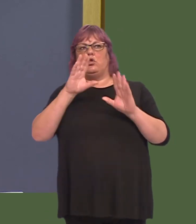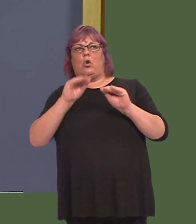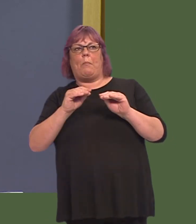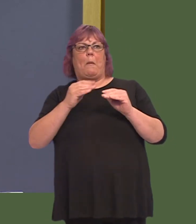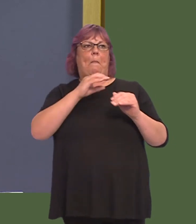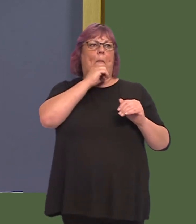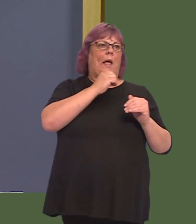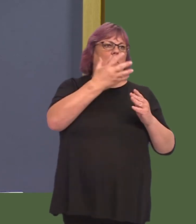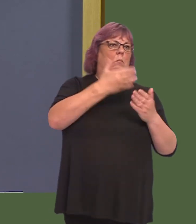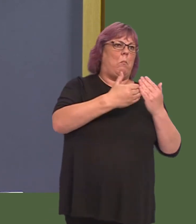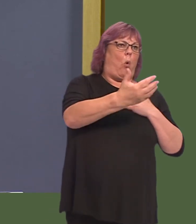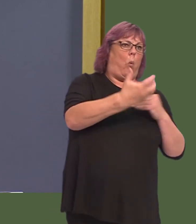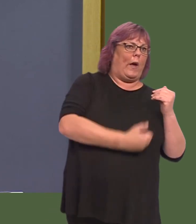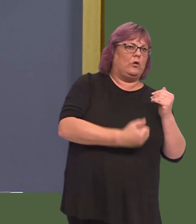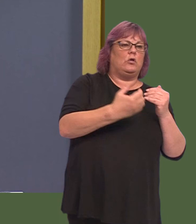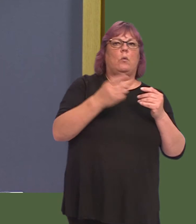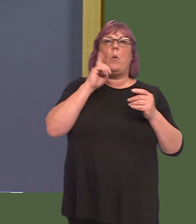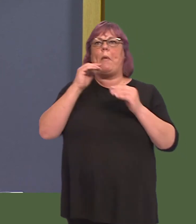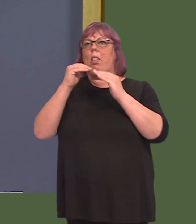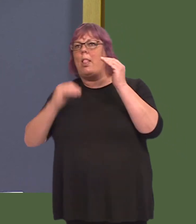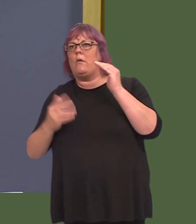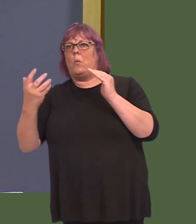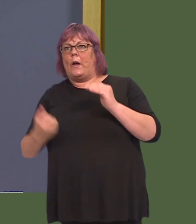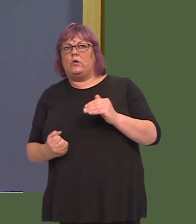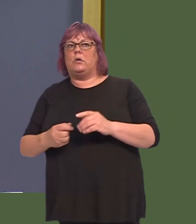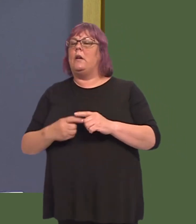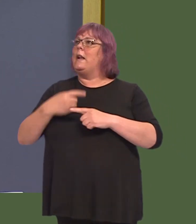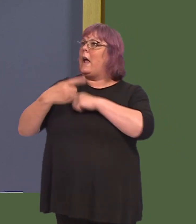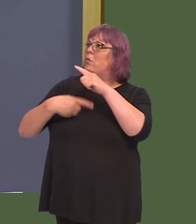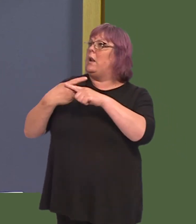With the Welsh public sector spending approximately £6 billion annually through procurement,